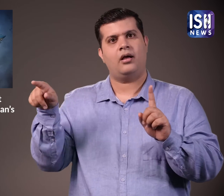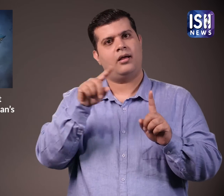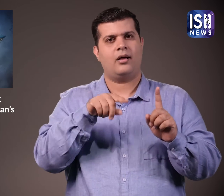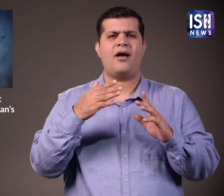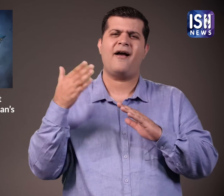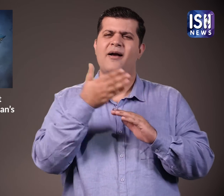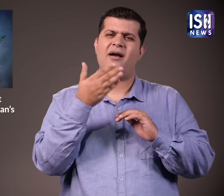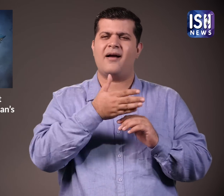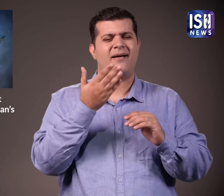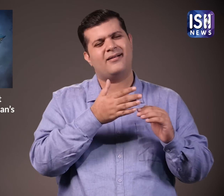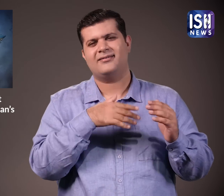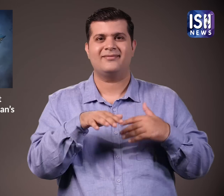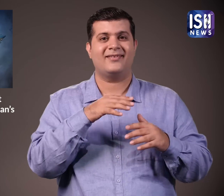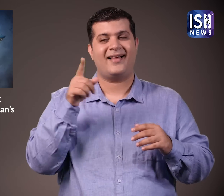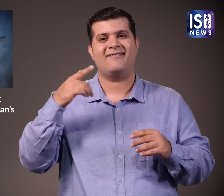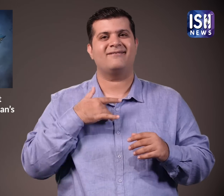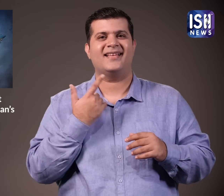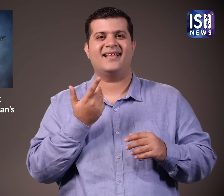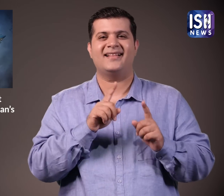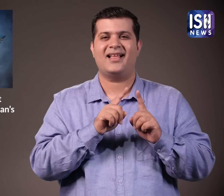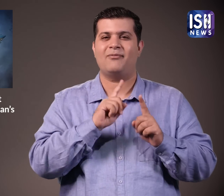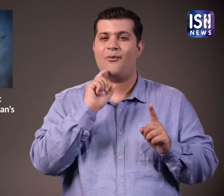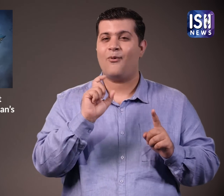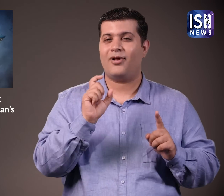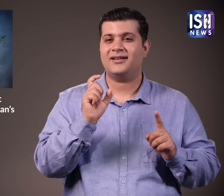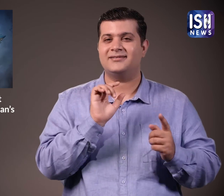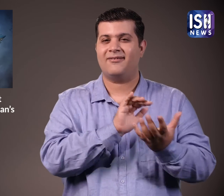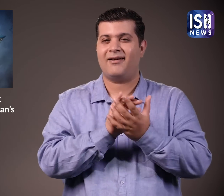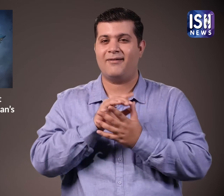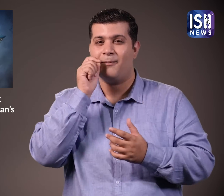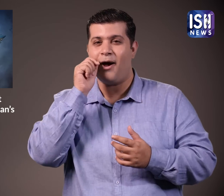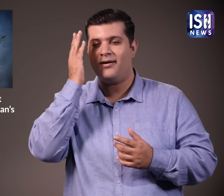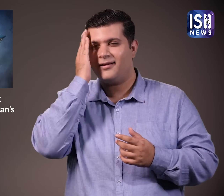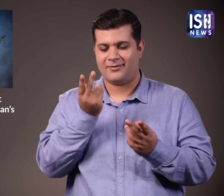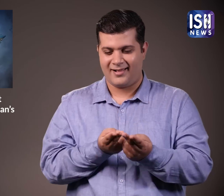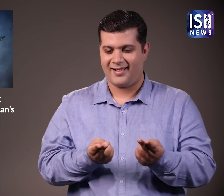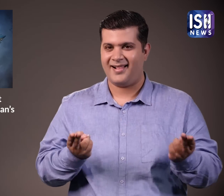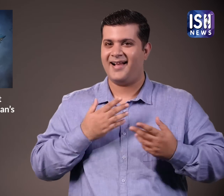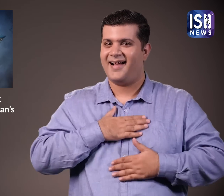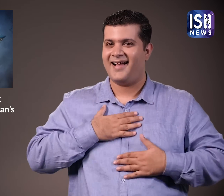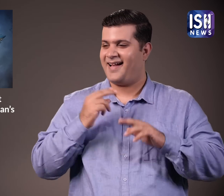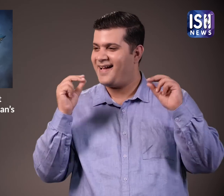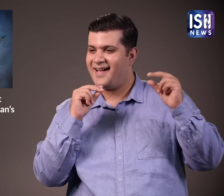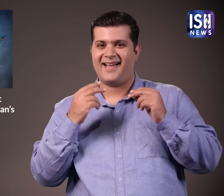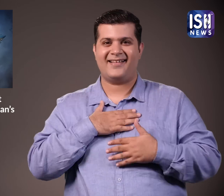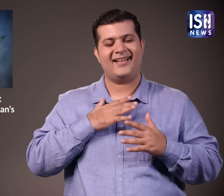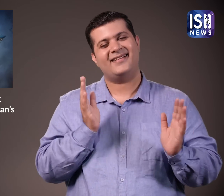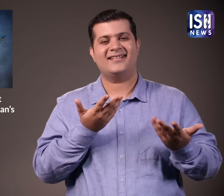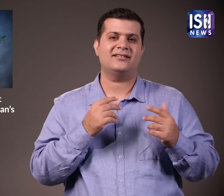So both the relatives frequently visited him and all 3 slept in the same room like a college hostel.